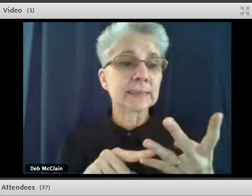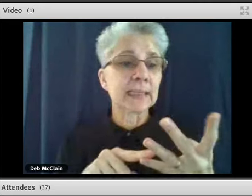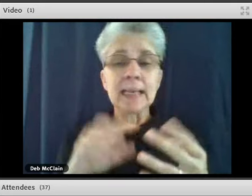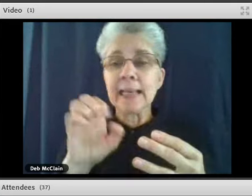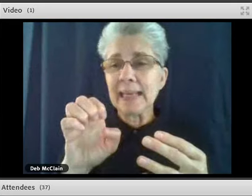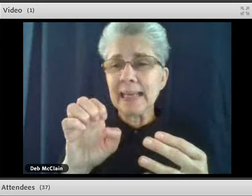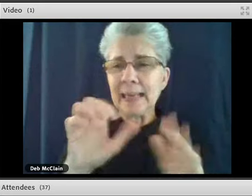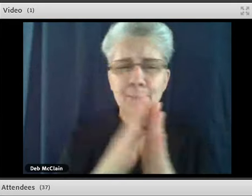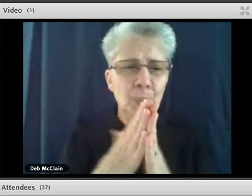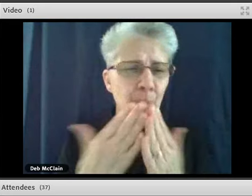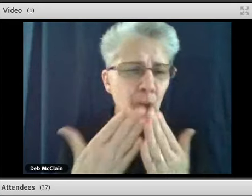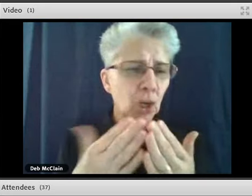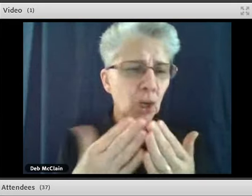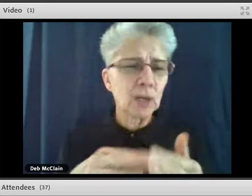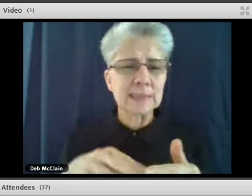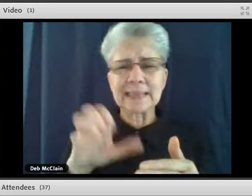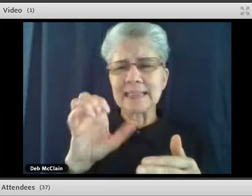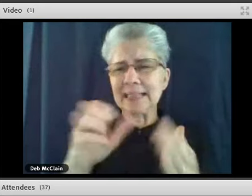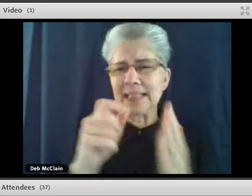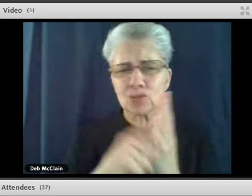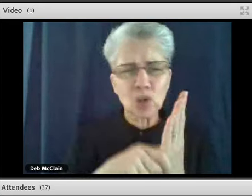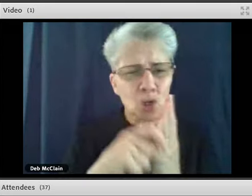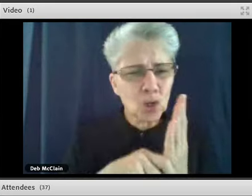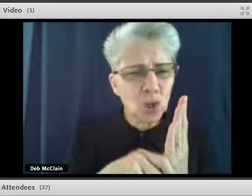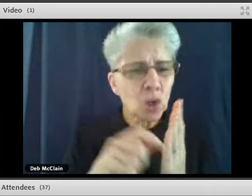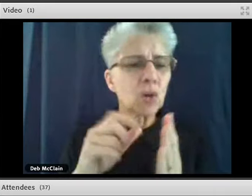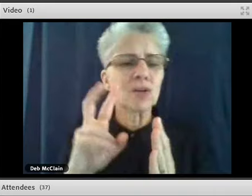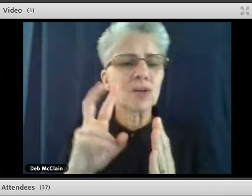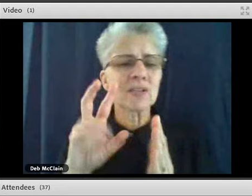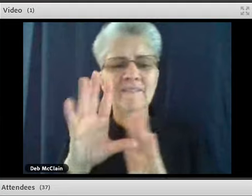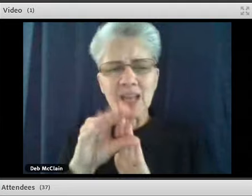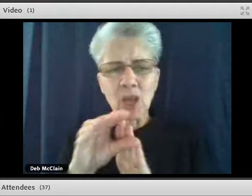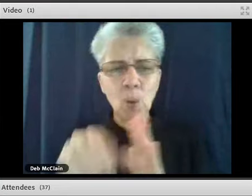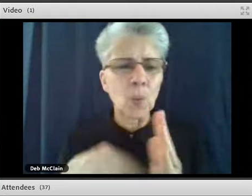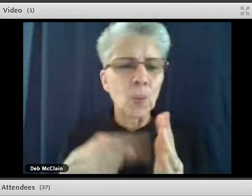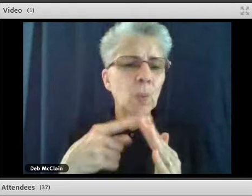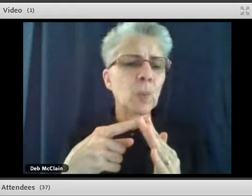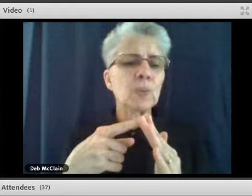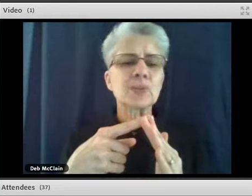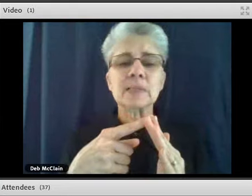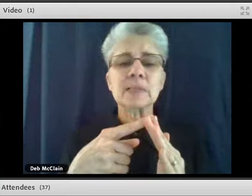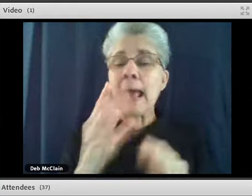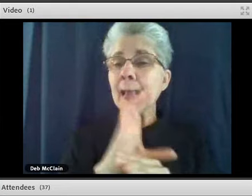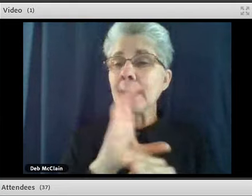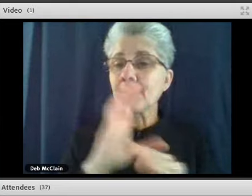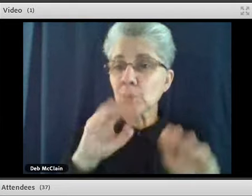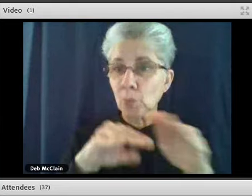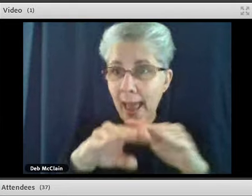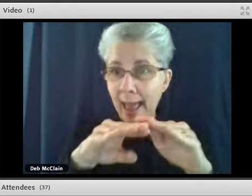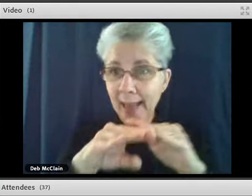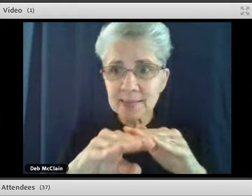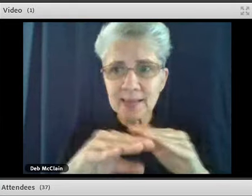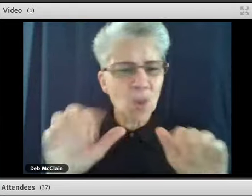We have our electronic books. We had electronic journals, videos. We provide computer access.